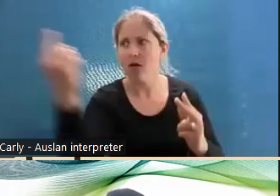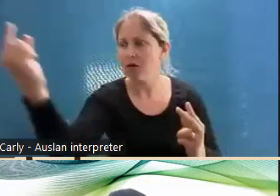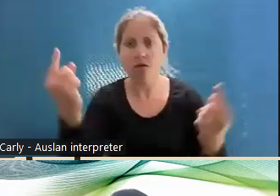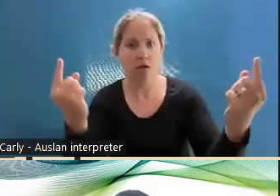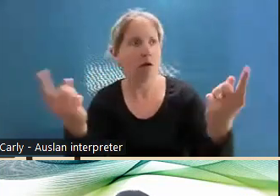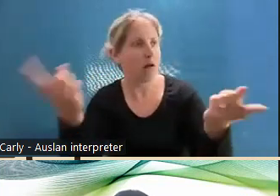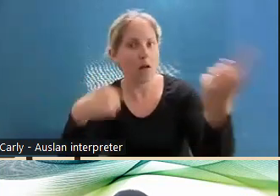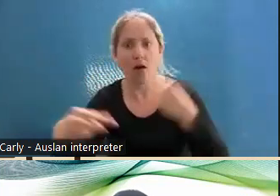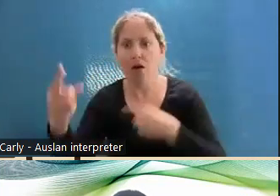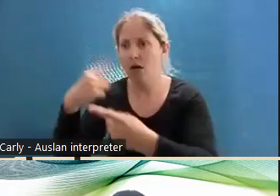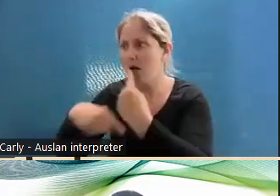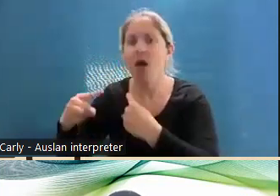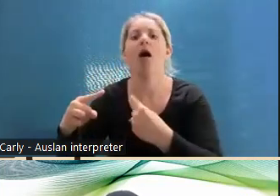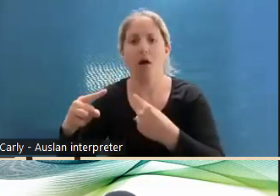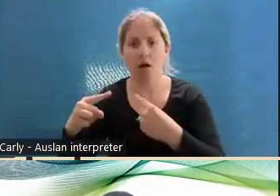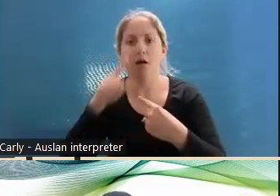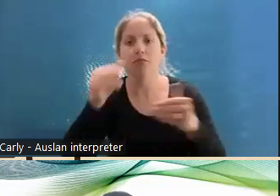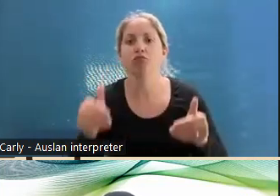receive the recommendation.